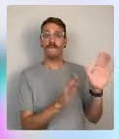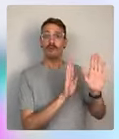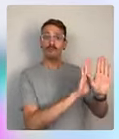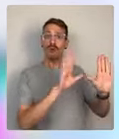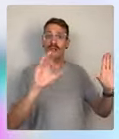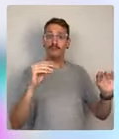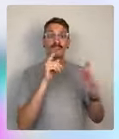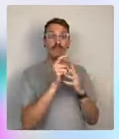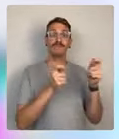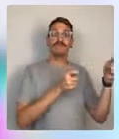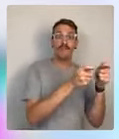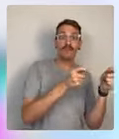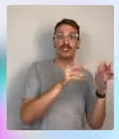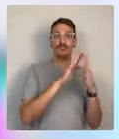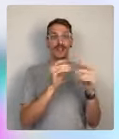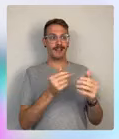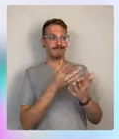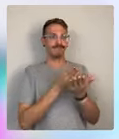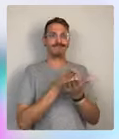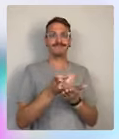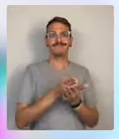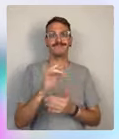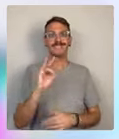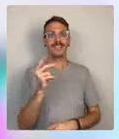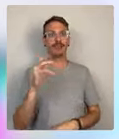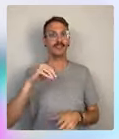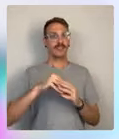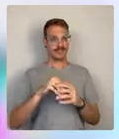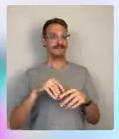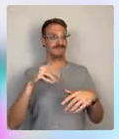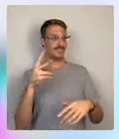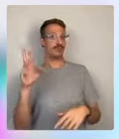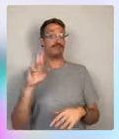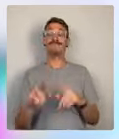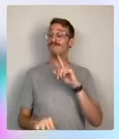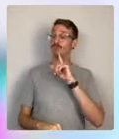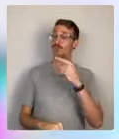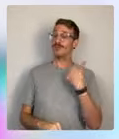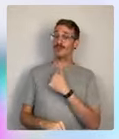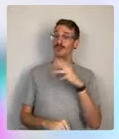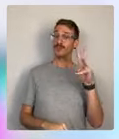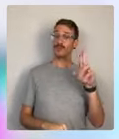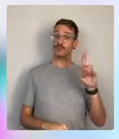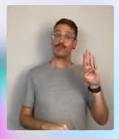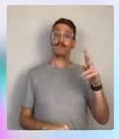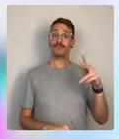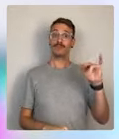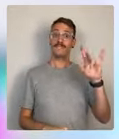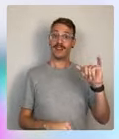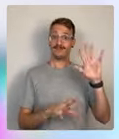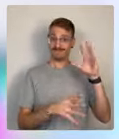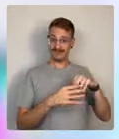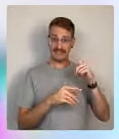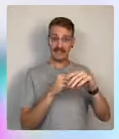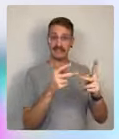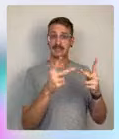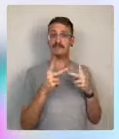and talk about what you offer for moderation and integrity in VR. Sure, so we're WebPurify.